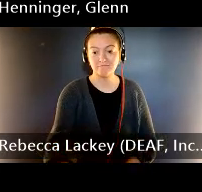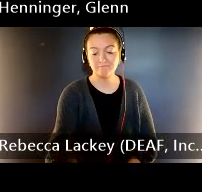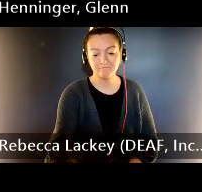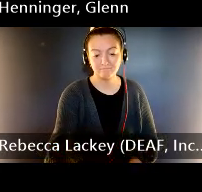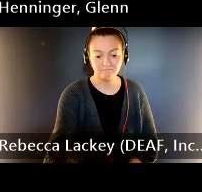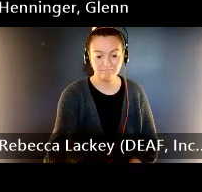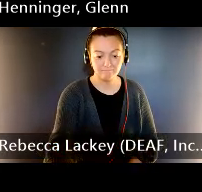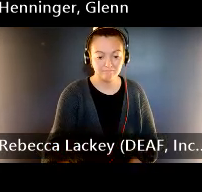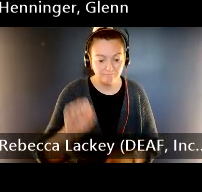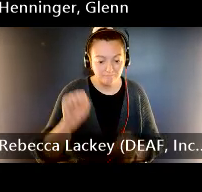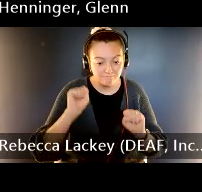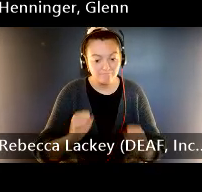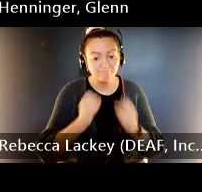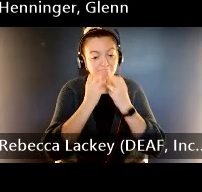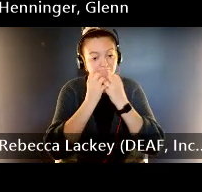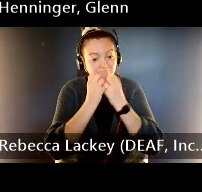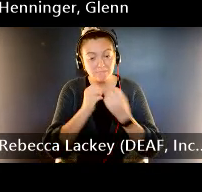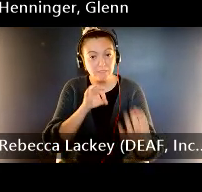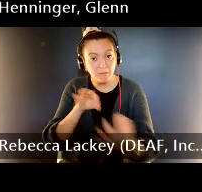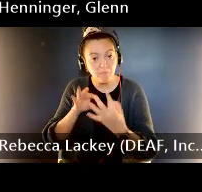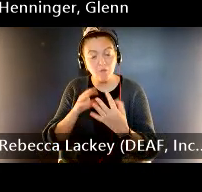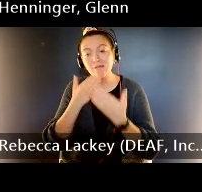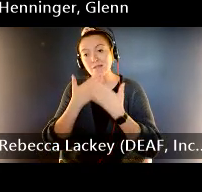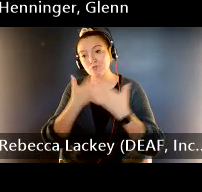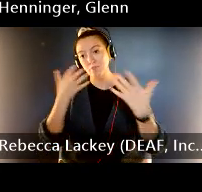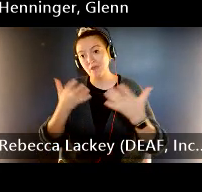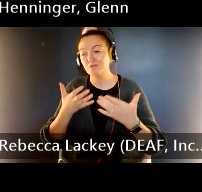Yes, we value your input. Thank you very much. Appreciate your interest.